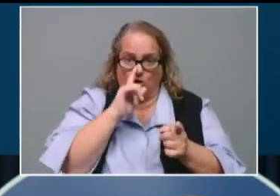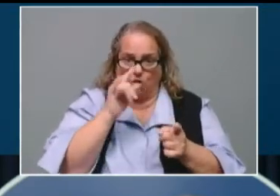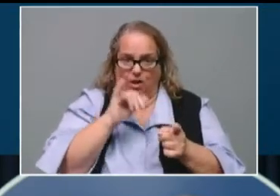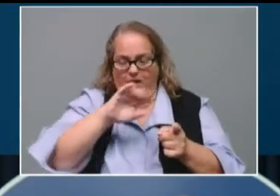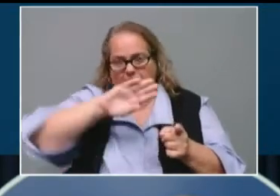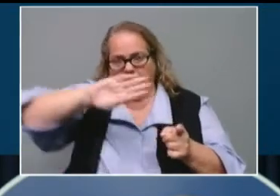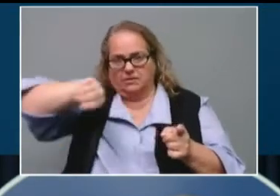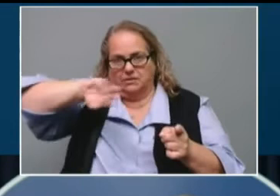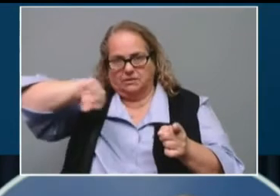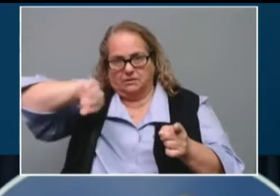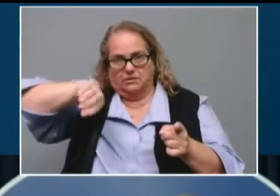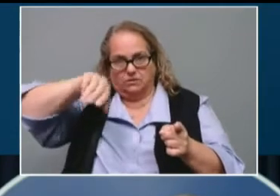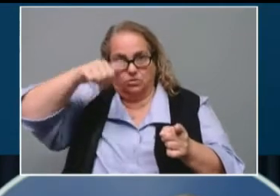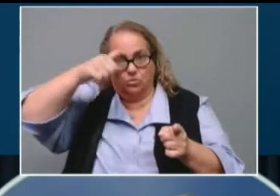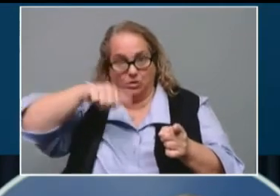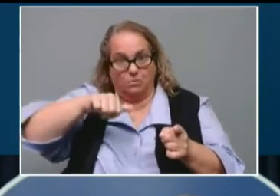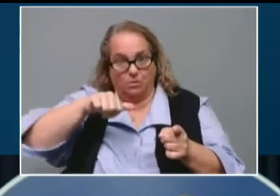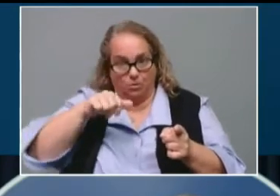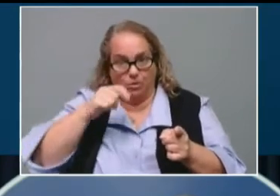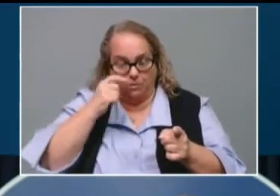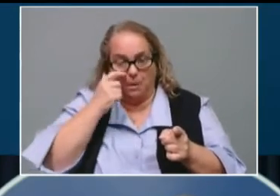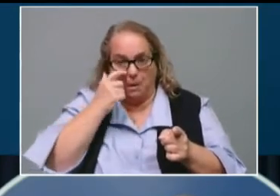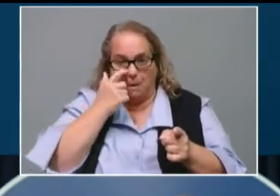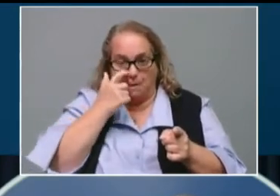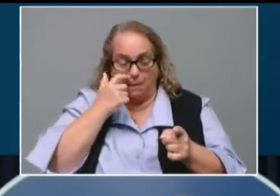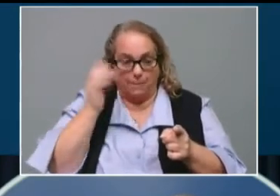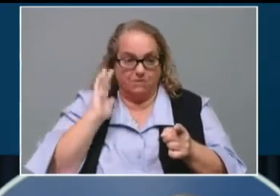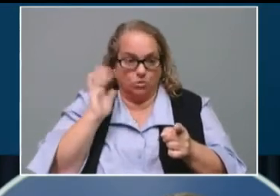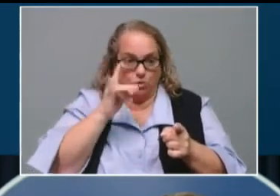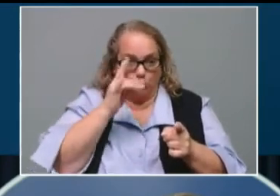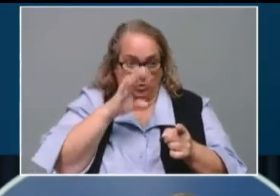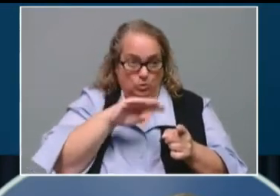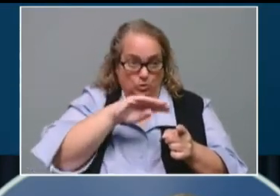even the third one and what it was able to do because we had no treatment at